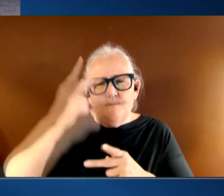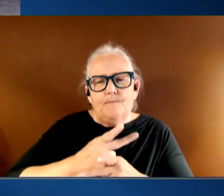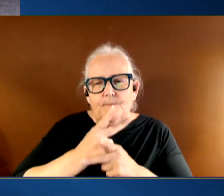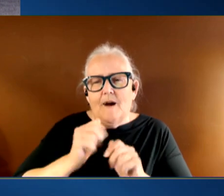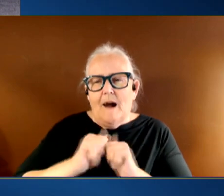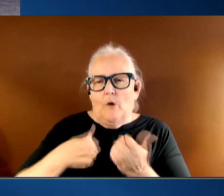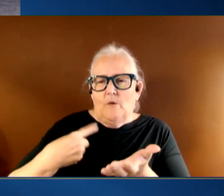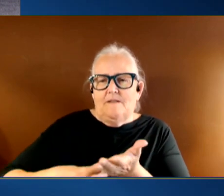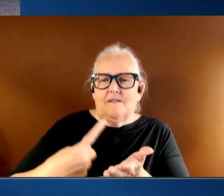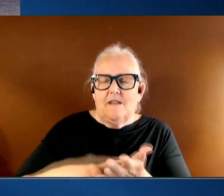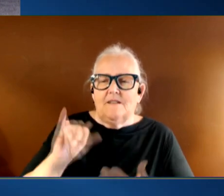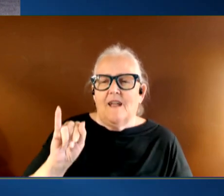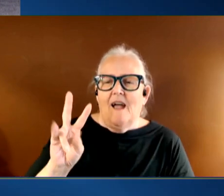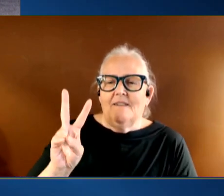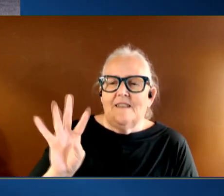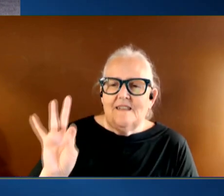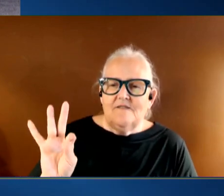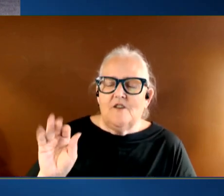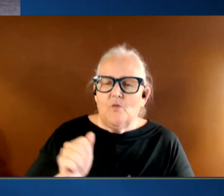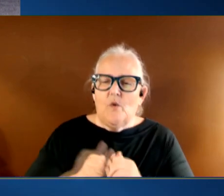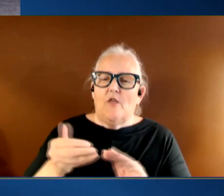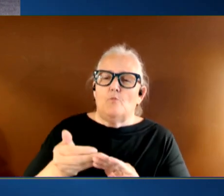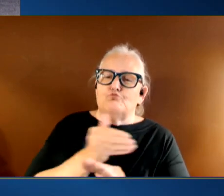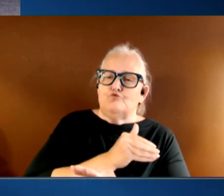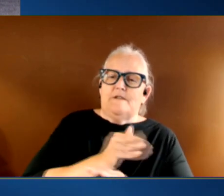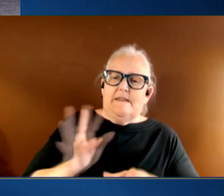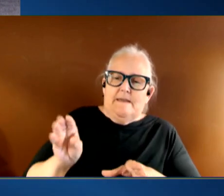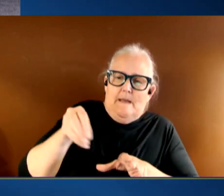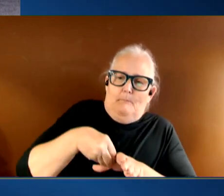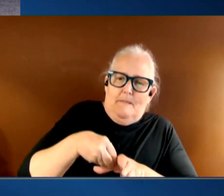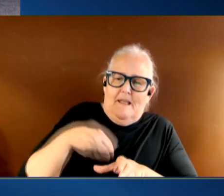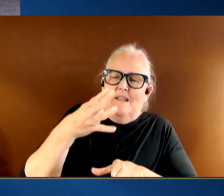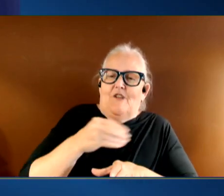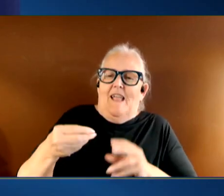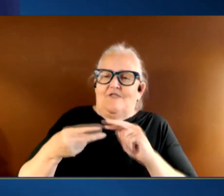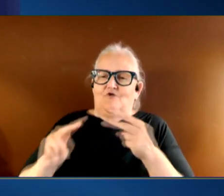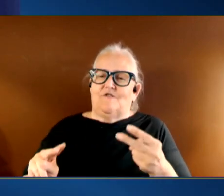preimplantation genetic testing, and you're really modeling that for us. And the reason -- the way